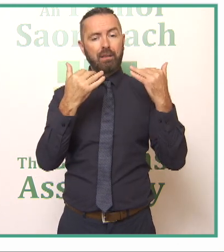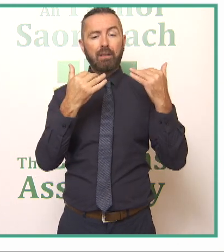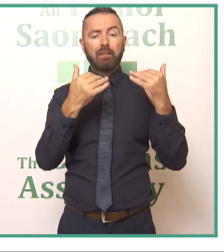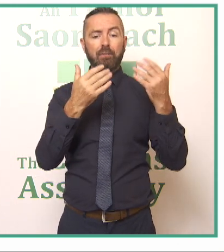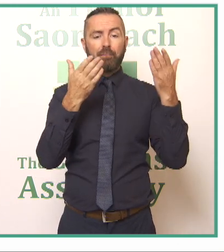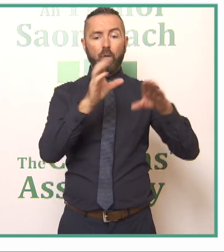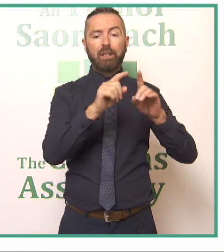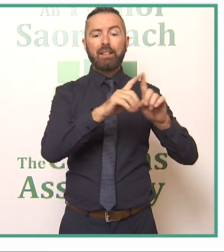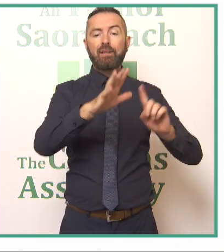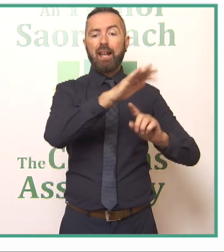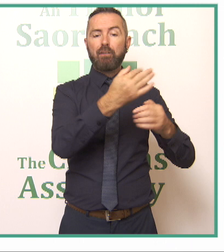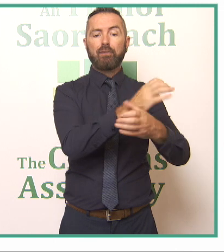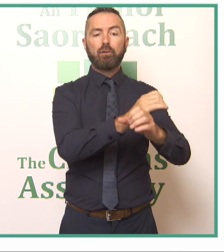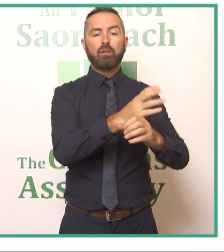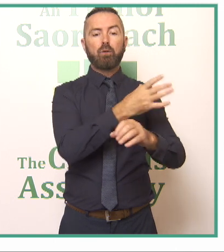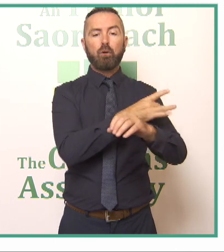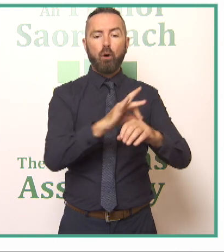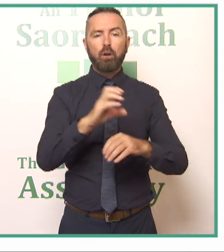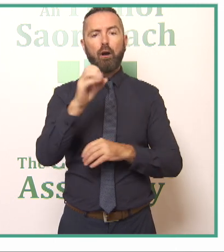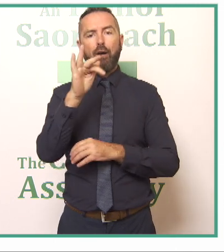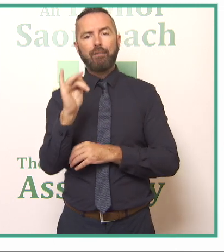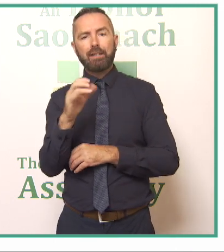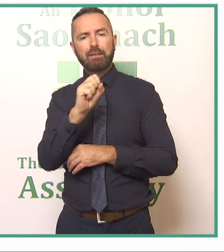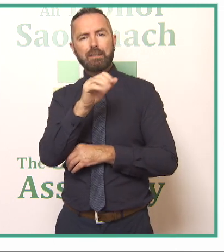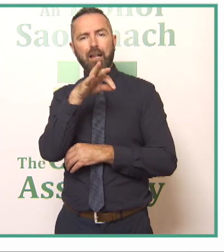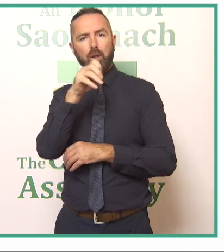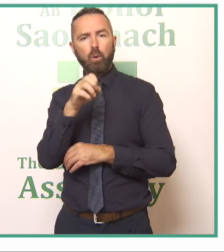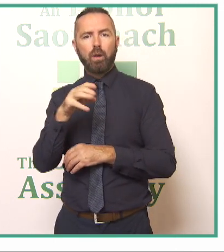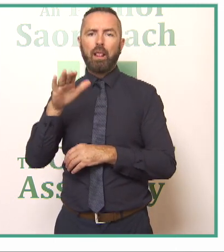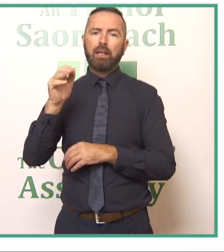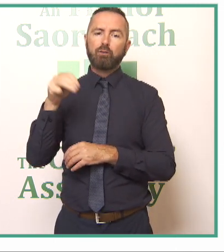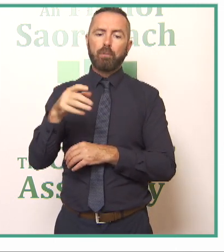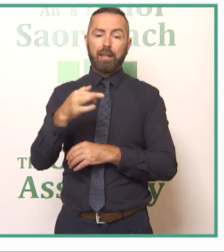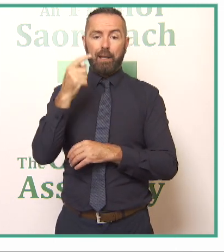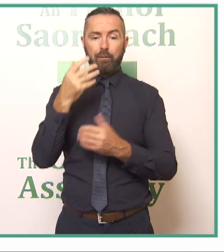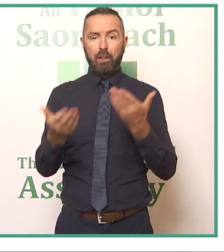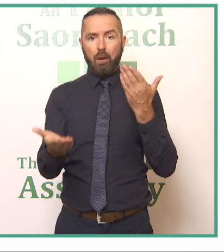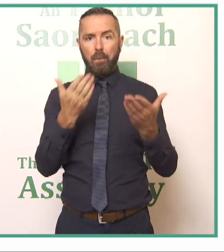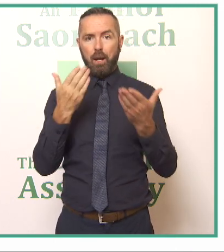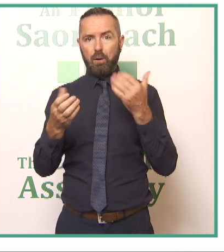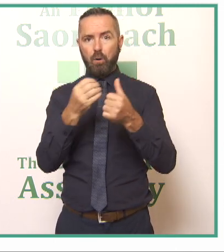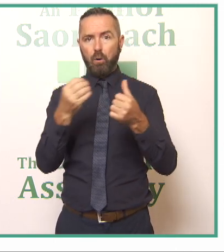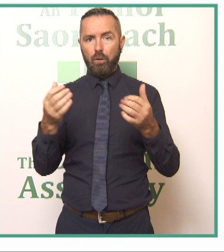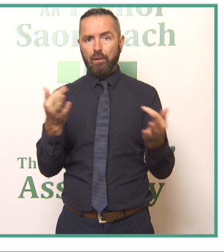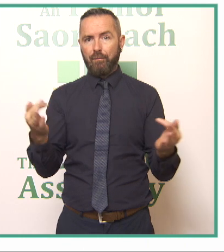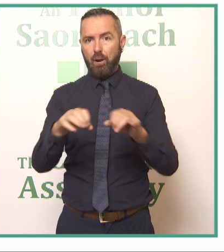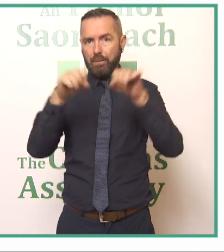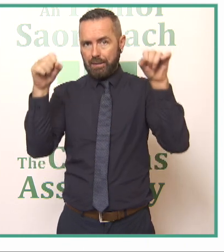country uh Cork offly and Sligo Leitrim and marked that against farm system we can see very clearly